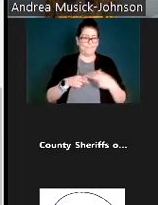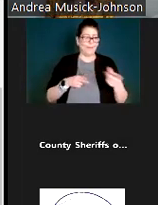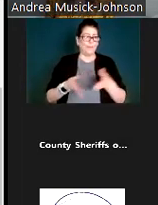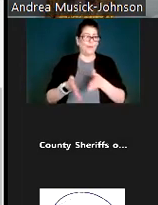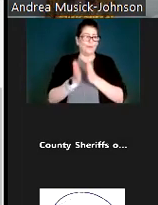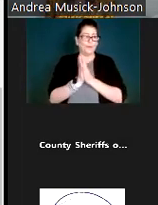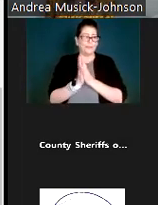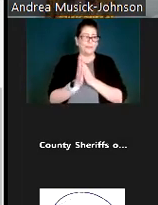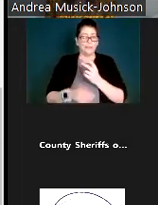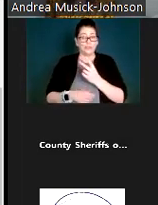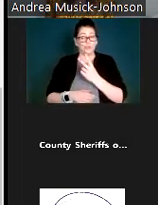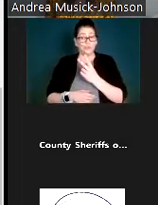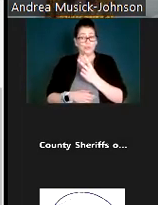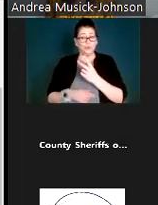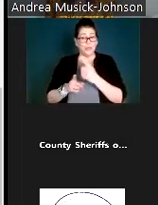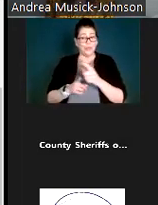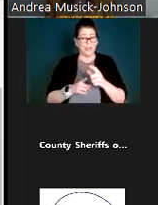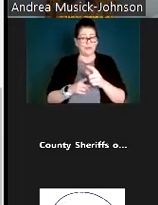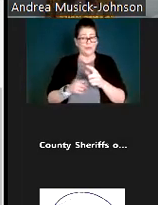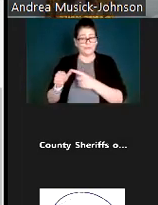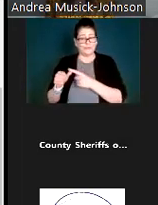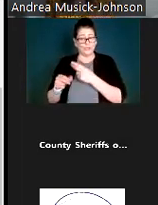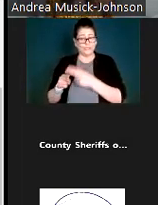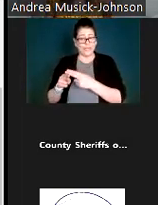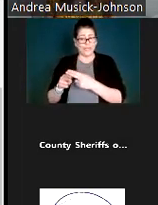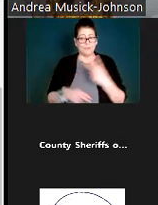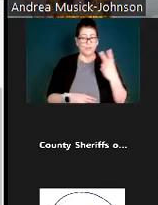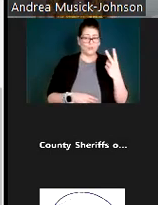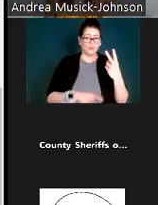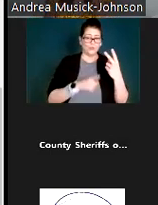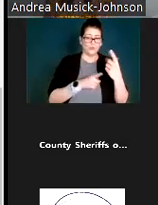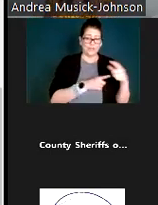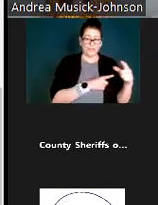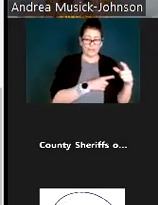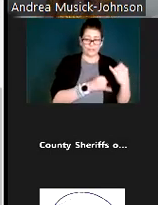first name and 2 characters for the last name. That way it can pull in all potential matches.